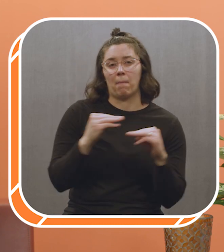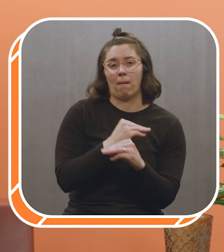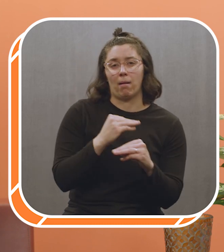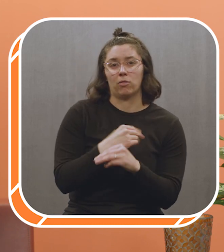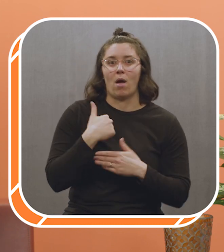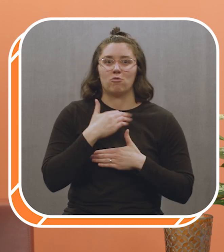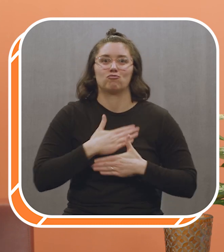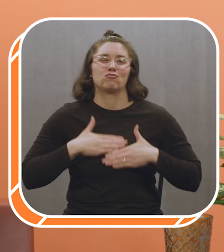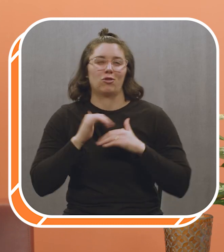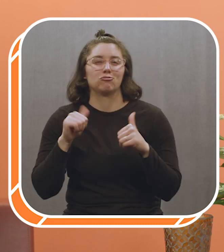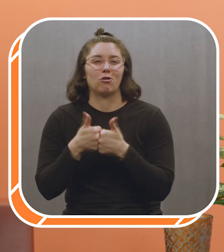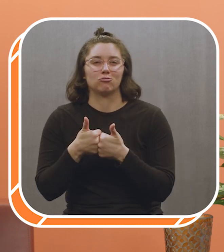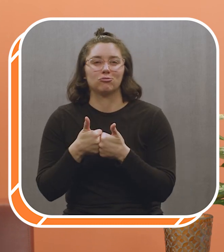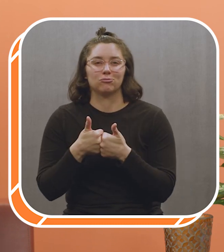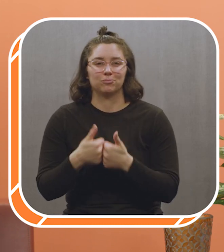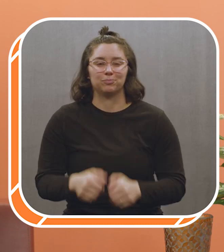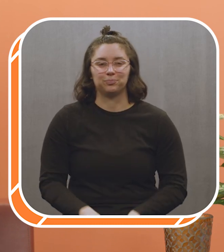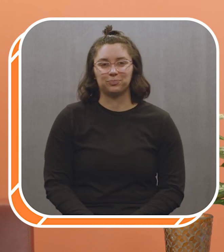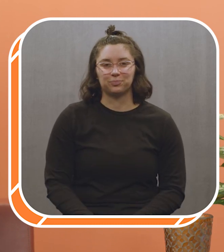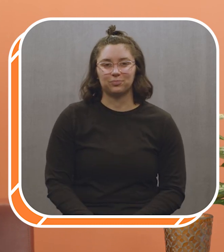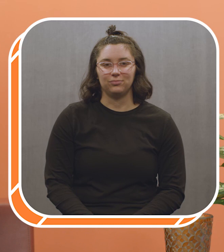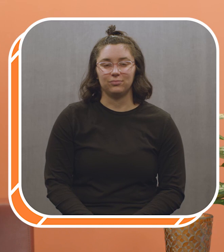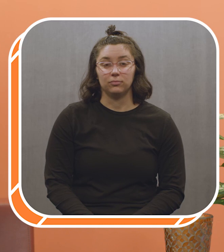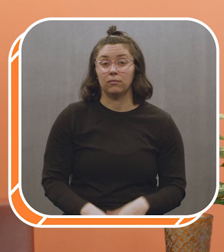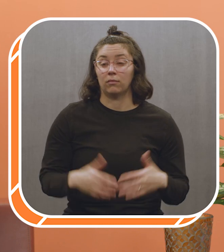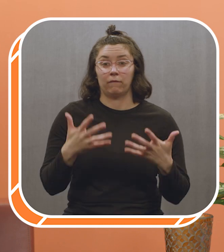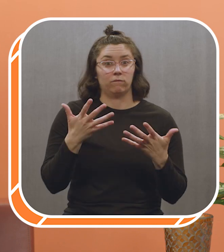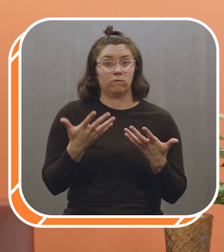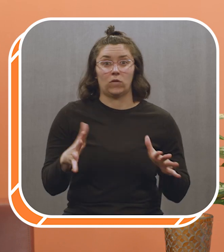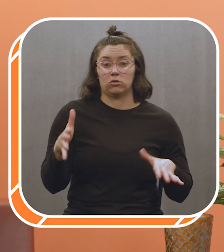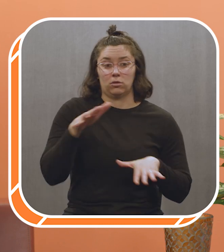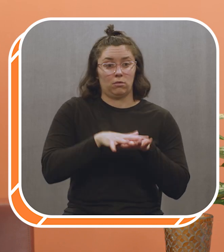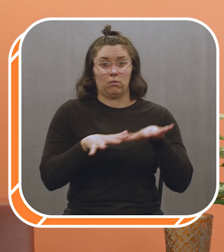So I enjoyed the challenge. And then when all of these different, you know,